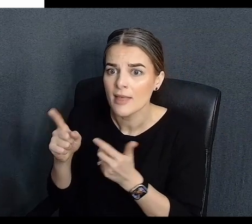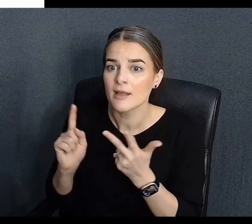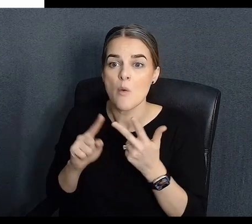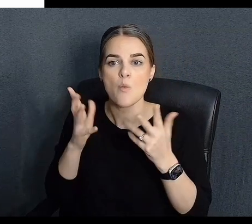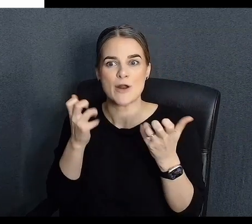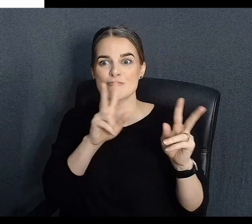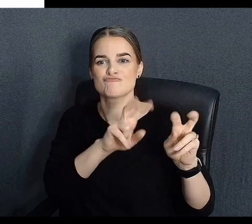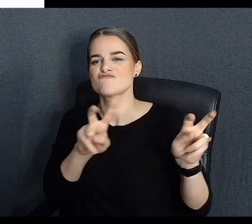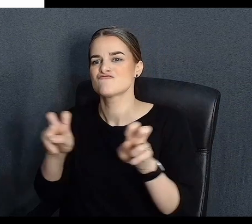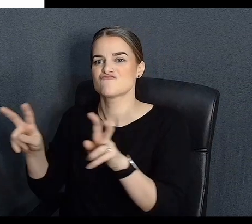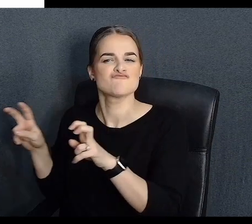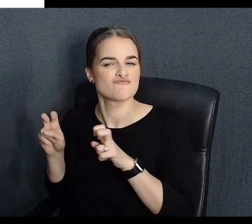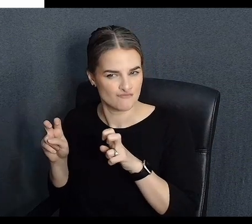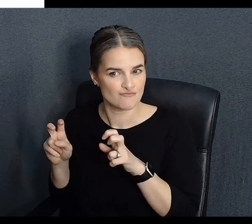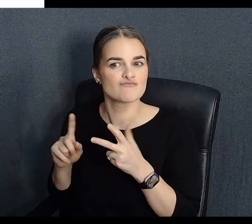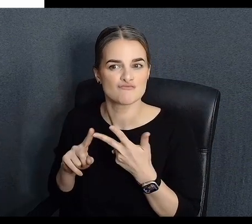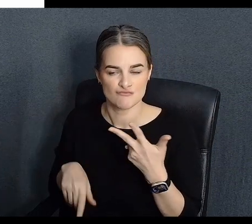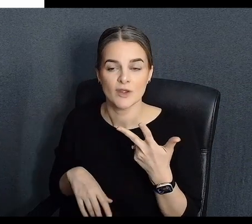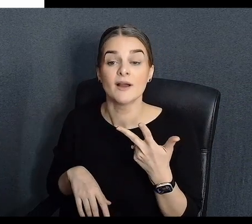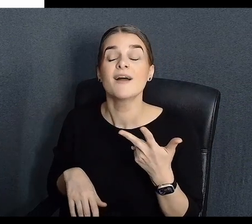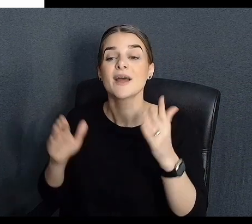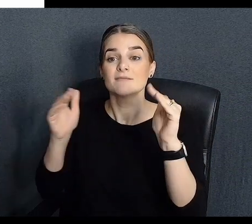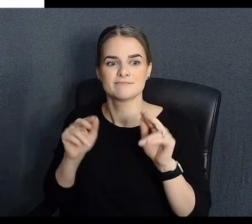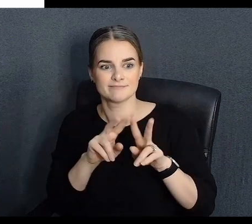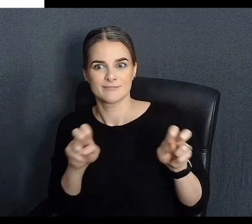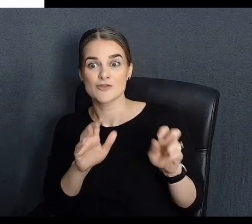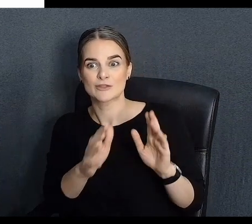And then we take a peek at your speech and language skills overall.